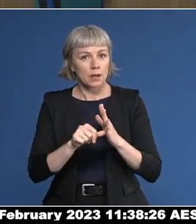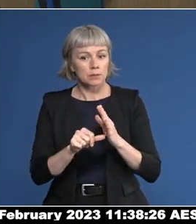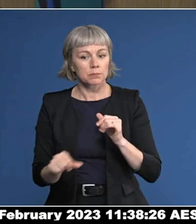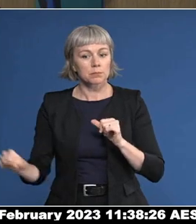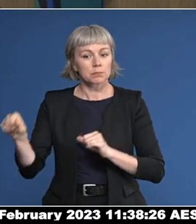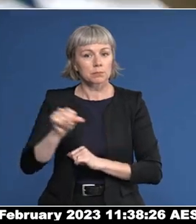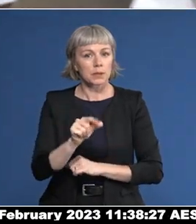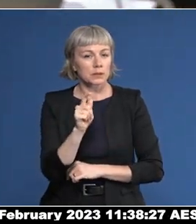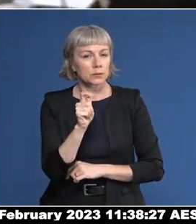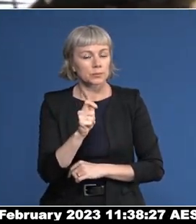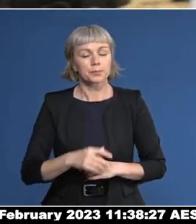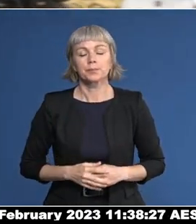The Royal Commission is adjourned.